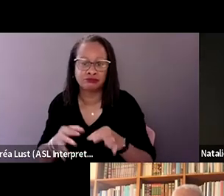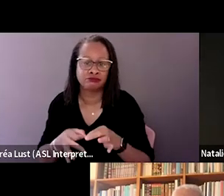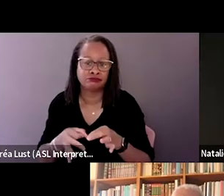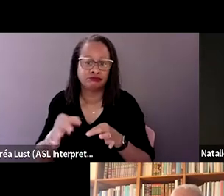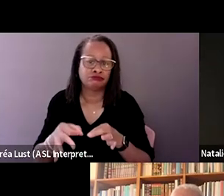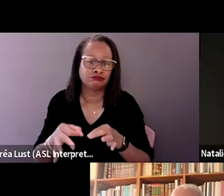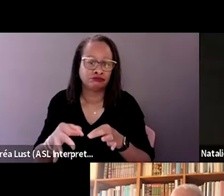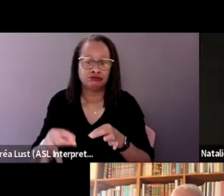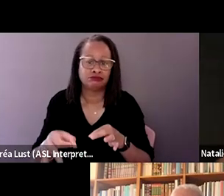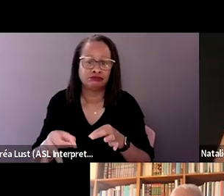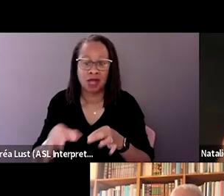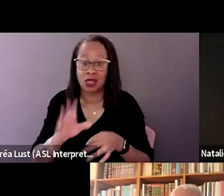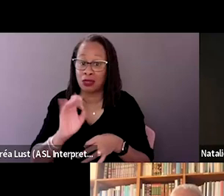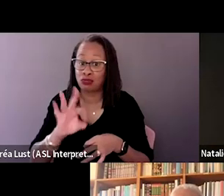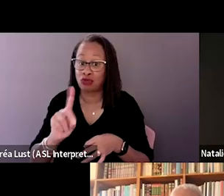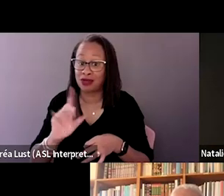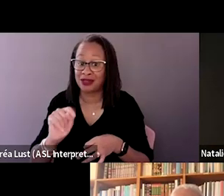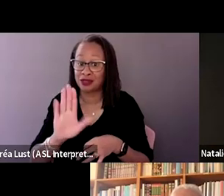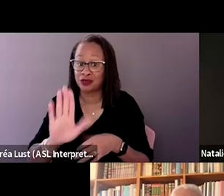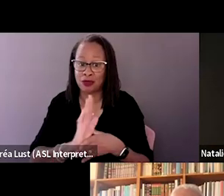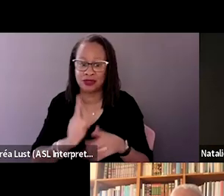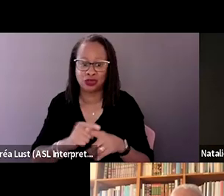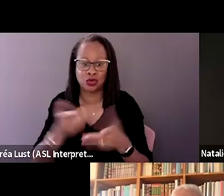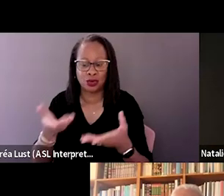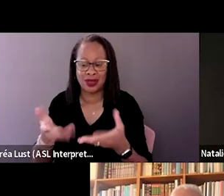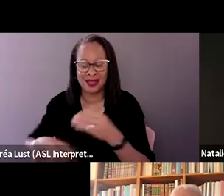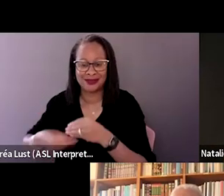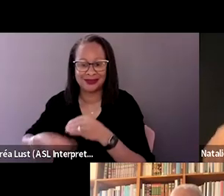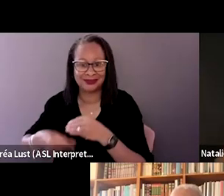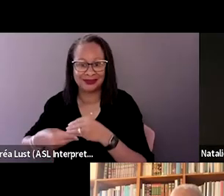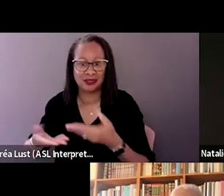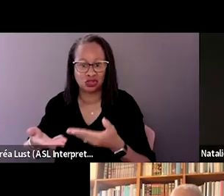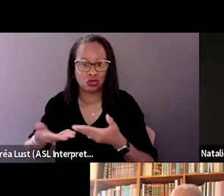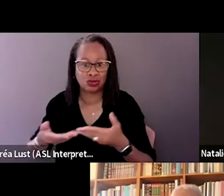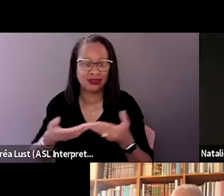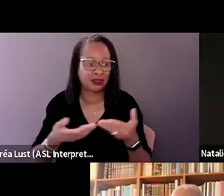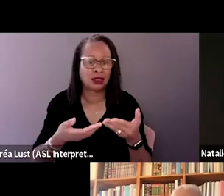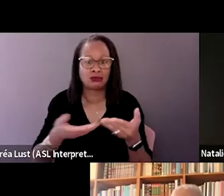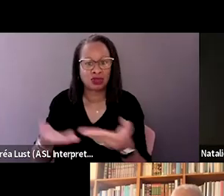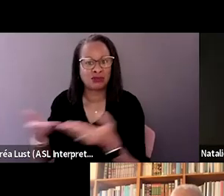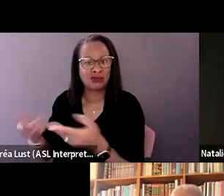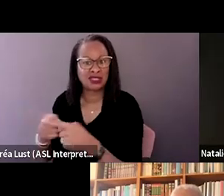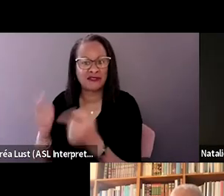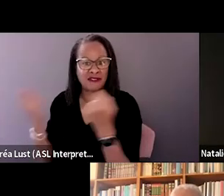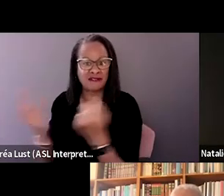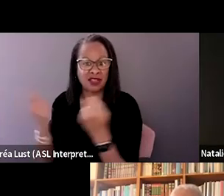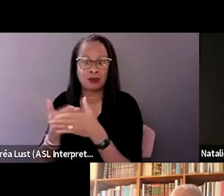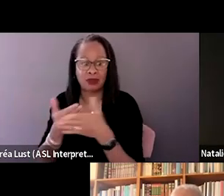of your movie if you want to bring it to different festivals before being broadcasted.